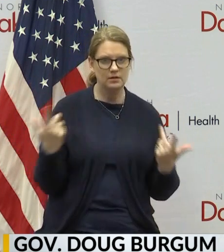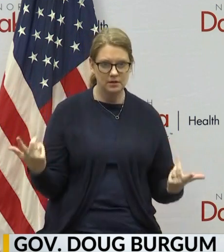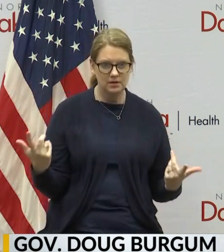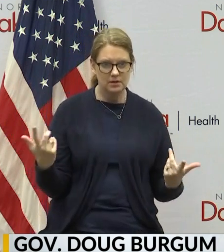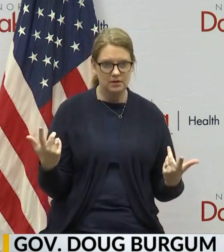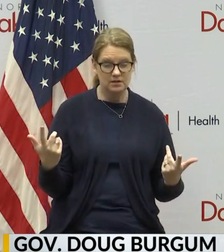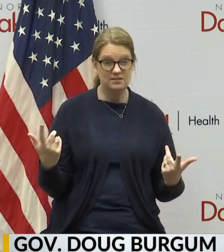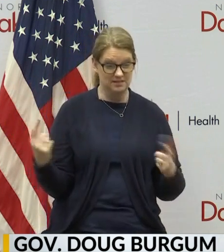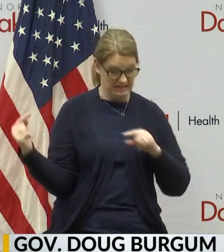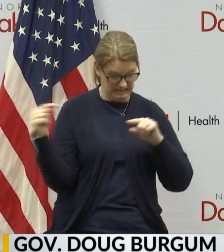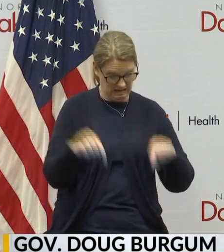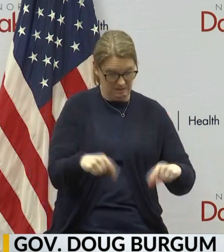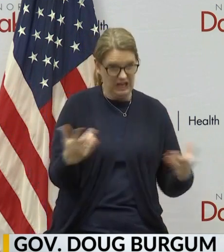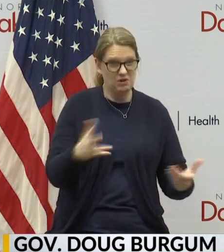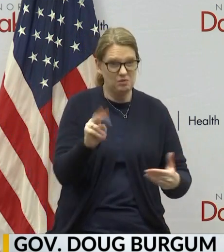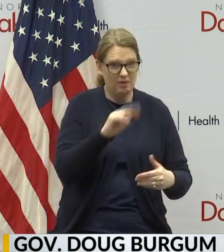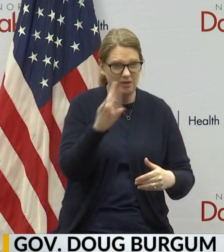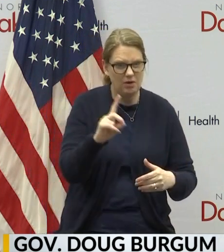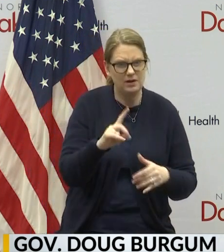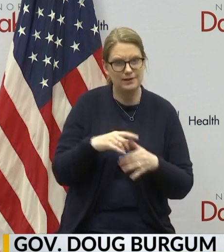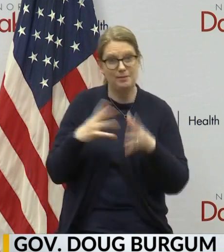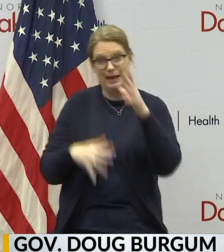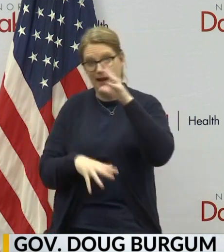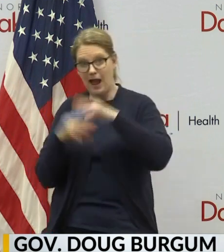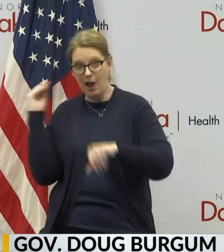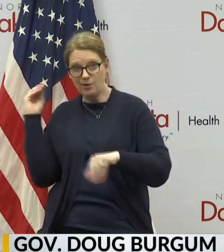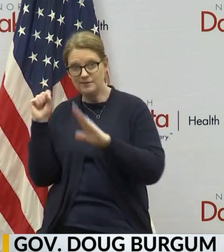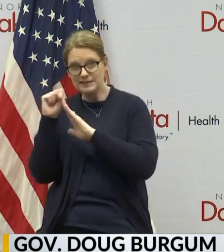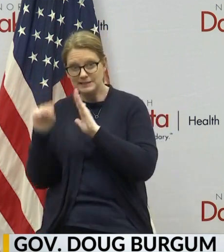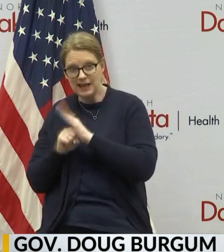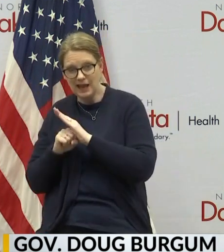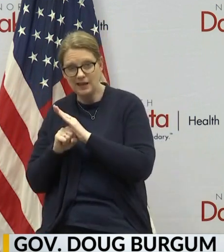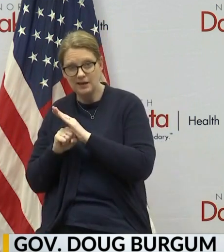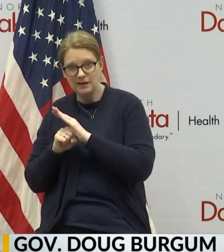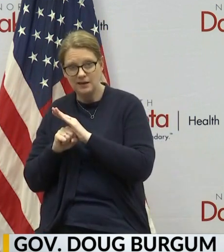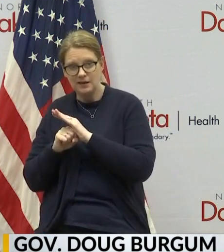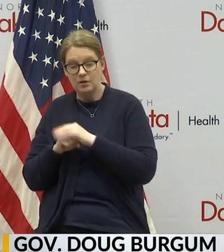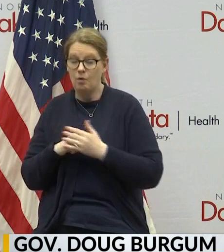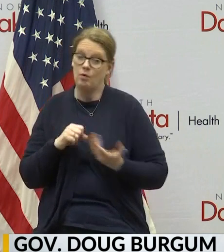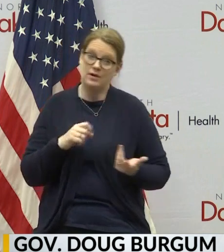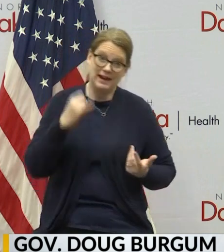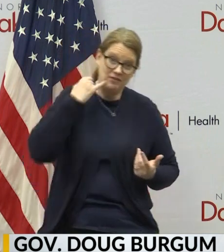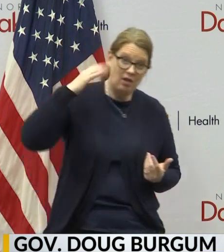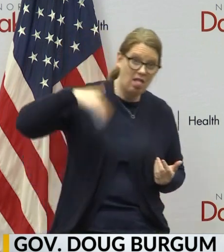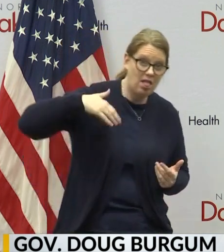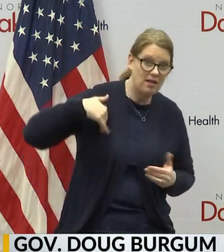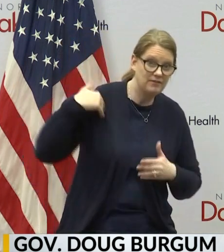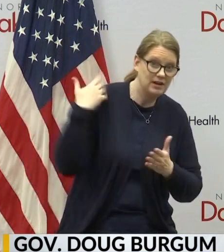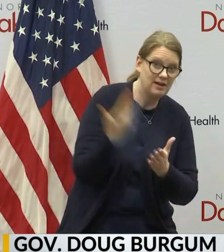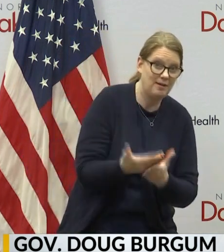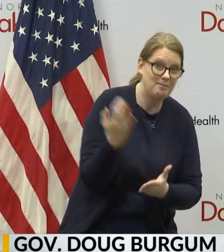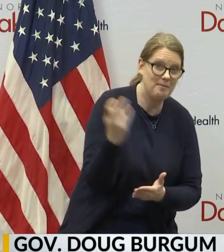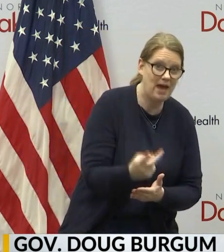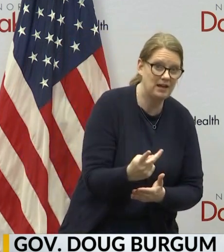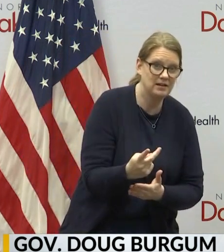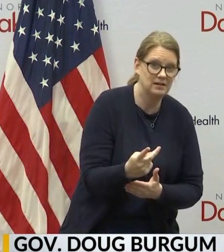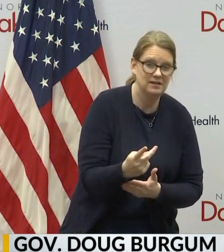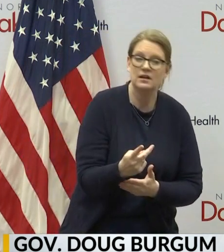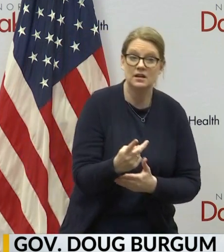WE ARE ALSO, AGAIN, RECOMMENDING SNOWBIRDS OR COLLEGE RESIDENTS, IF YOU COME BACK FROM SPRING BREAK AND IF YOU'RE A SNOWBIRD